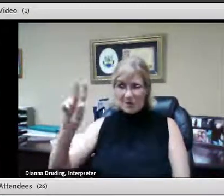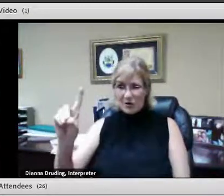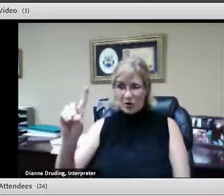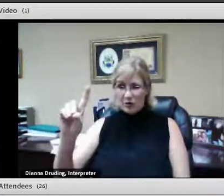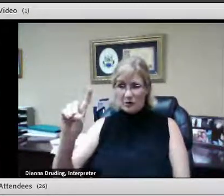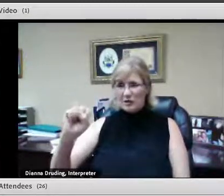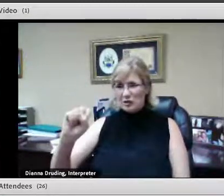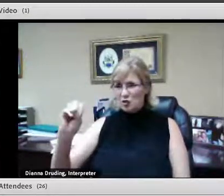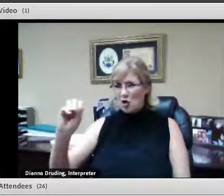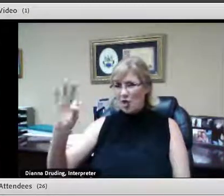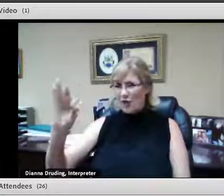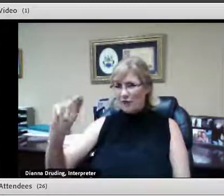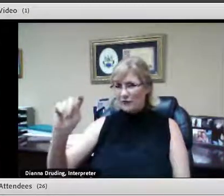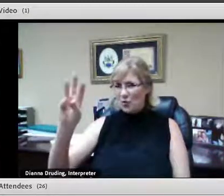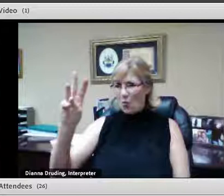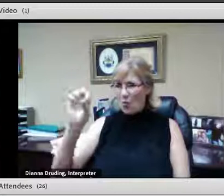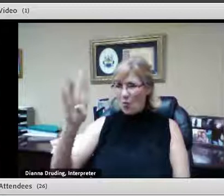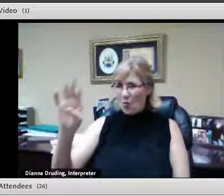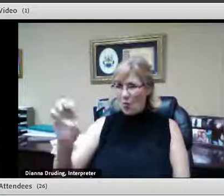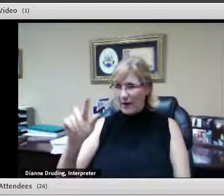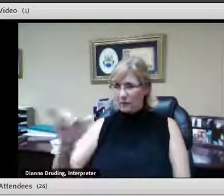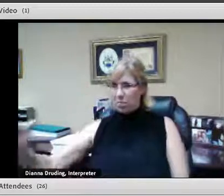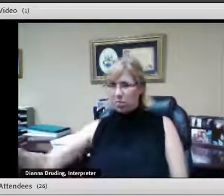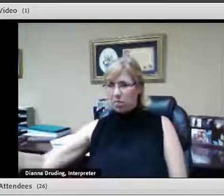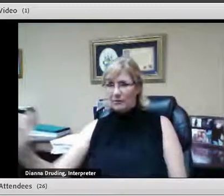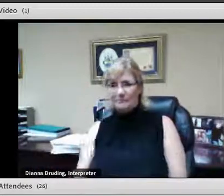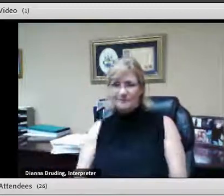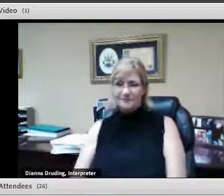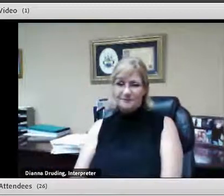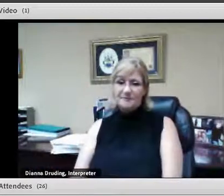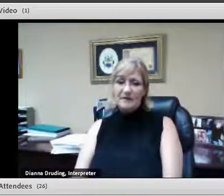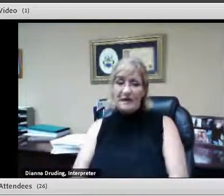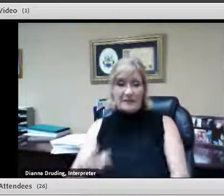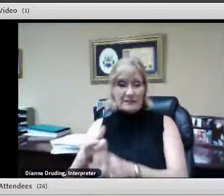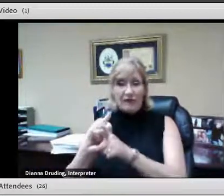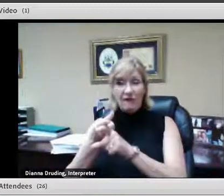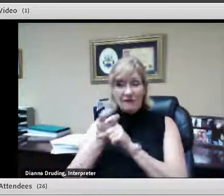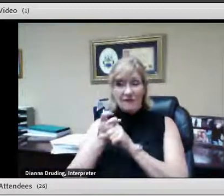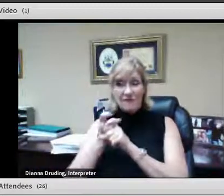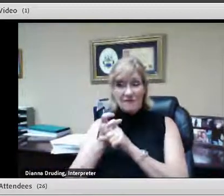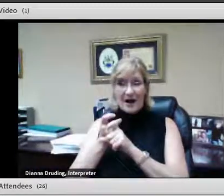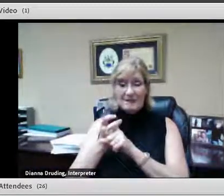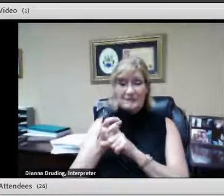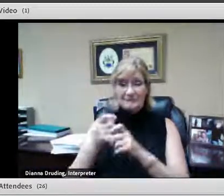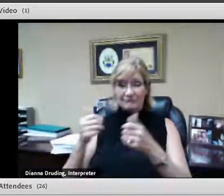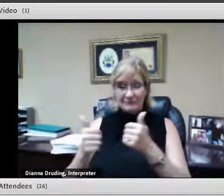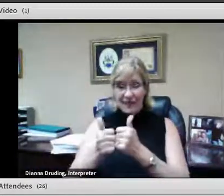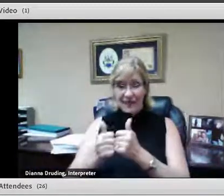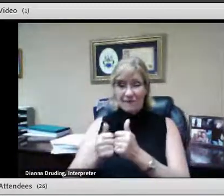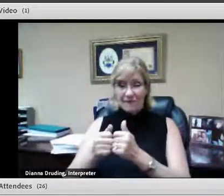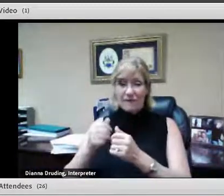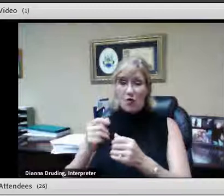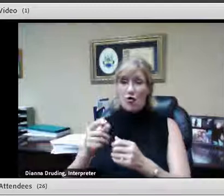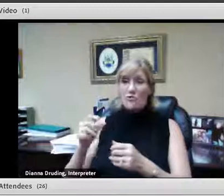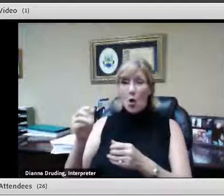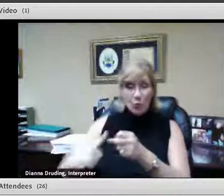And this is a really fun game. It's a fast-paced geography game with options for regional, national, or world geography, and it gives a lot of information in addition